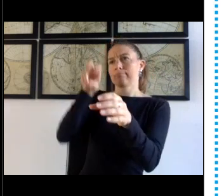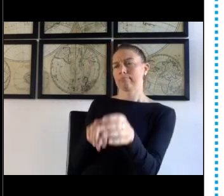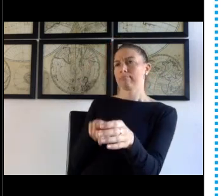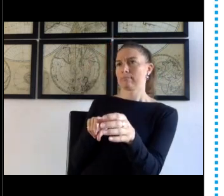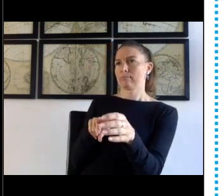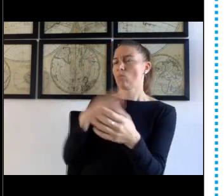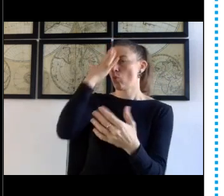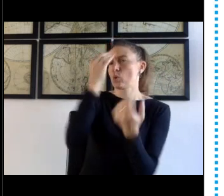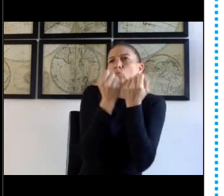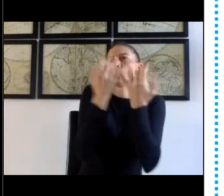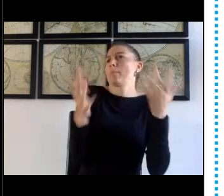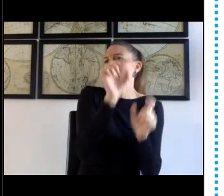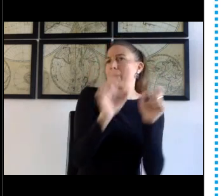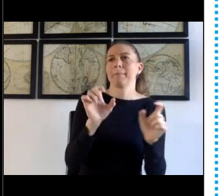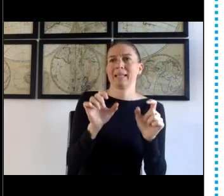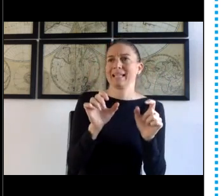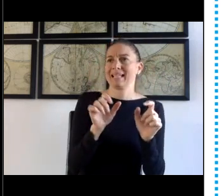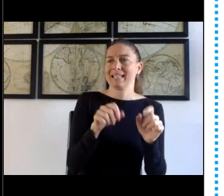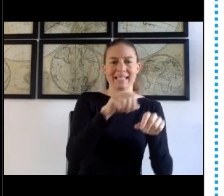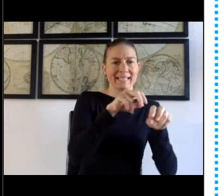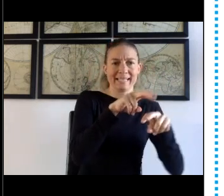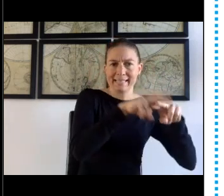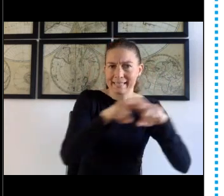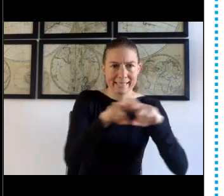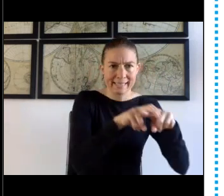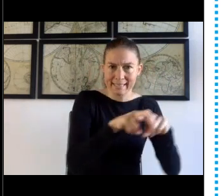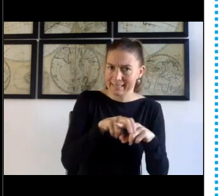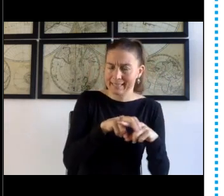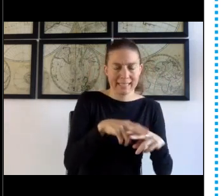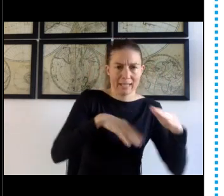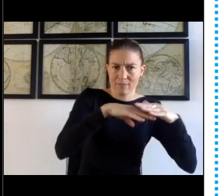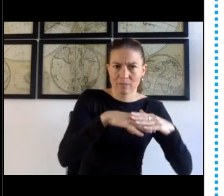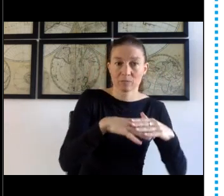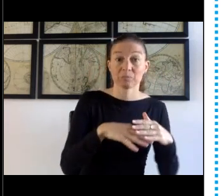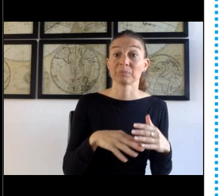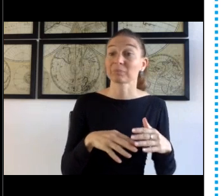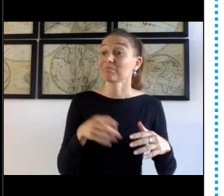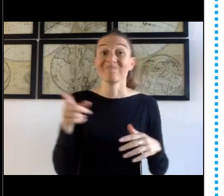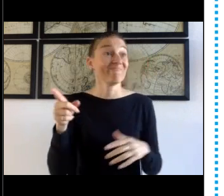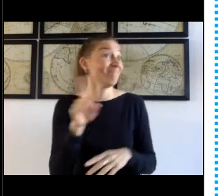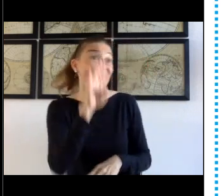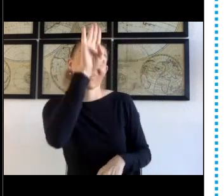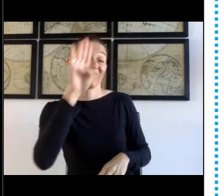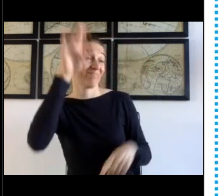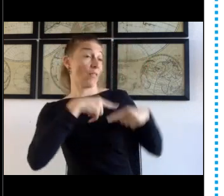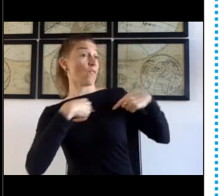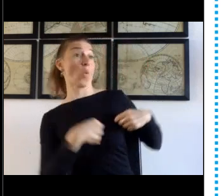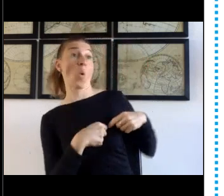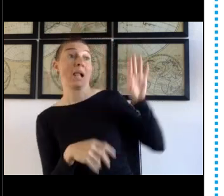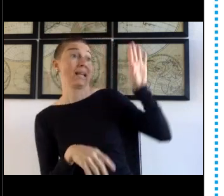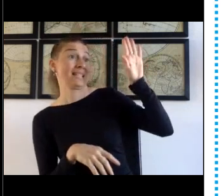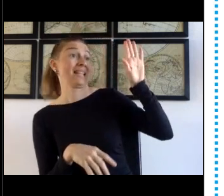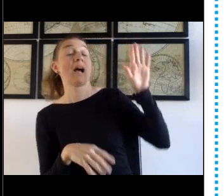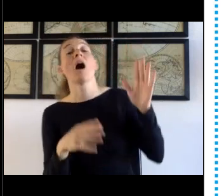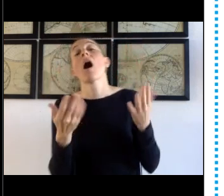And when they don't find enough volunteers to do this, then they can deny boarding to passengers against their will